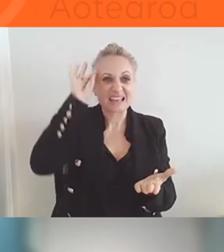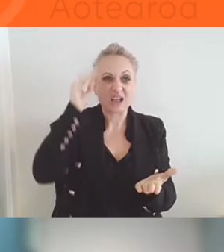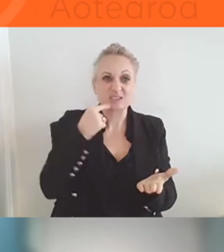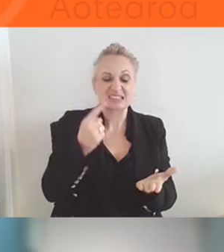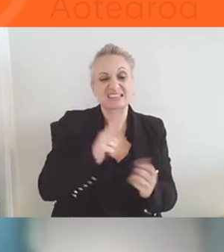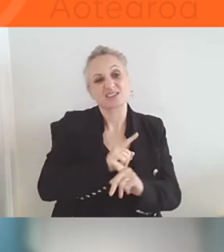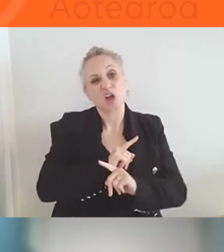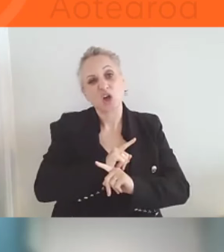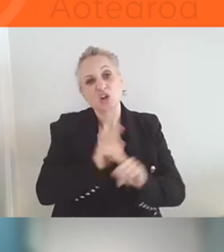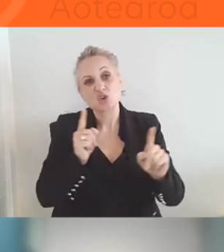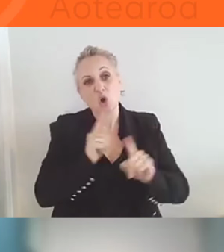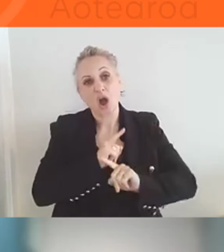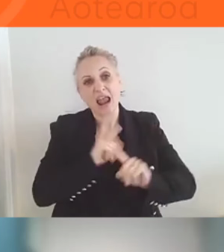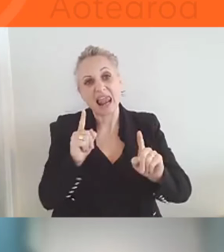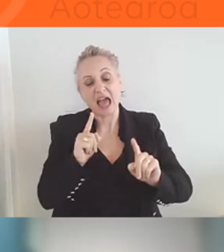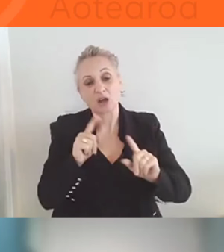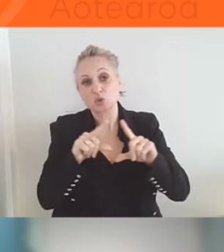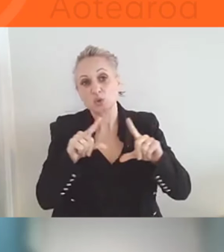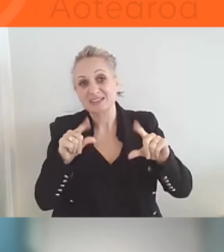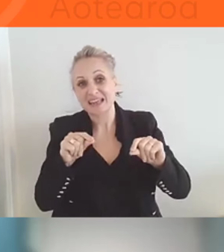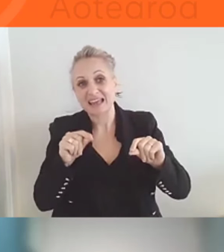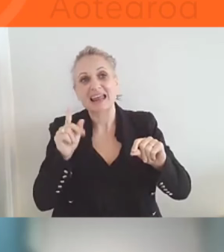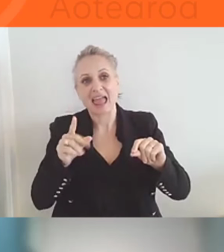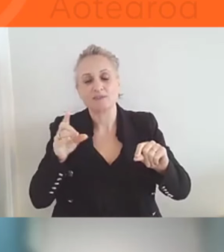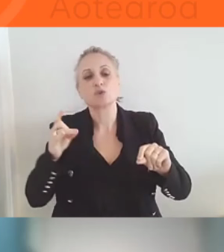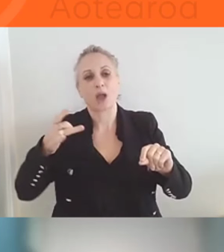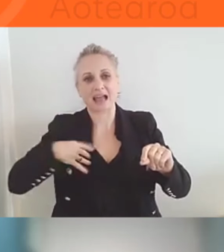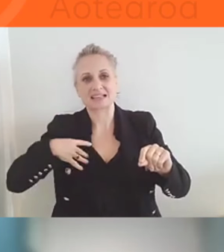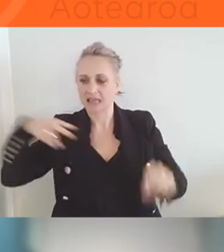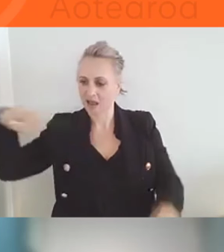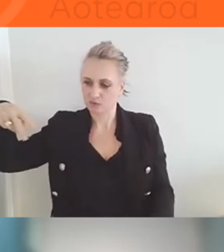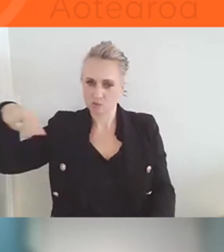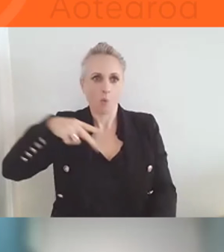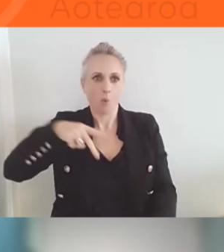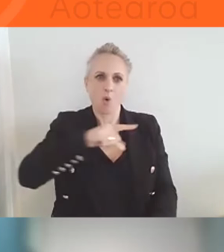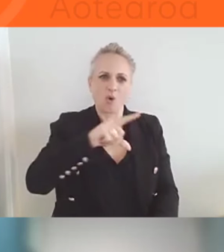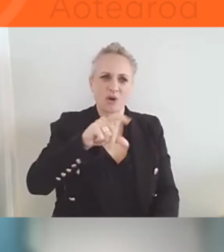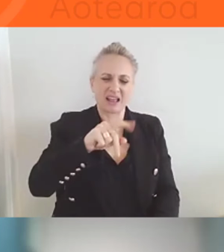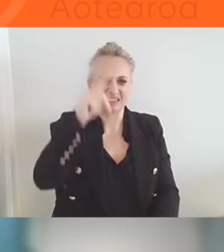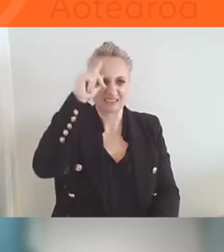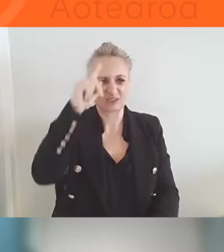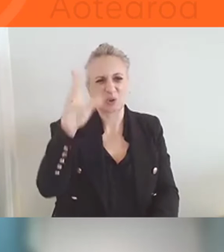and see it ourselves, your photo's not good enough. So yeah, there are some issues in infrastructure and things like that as well that